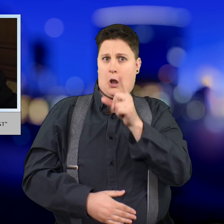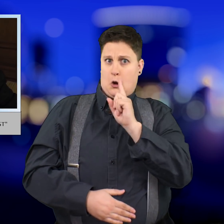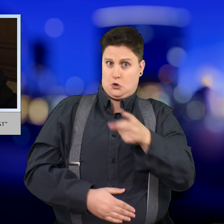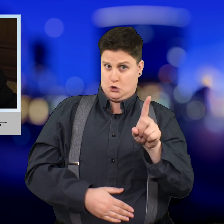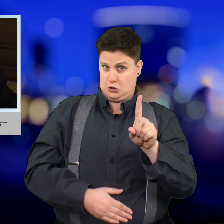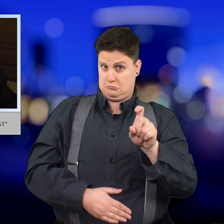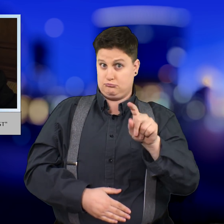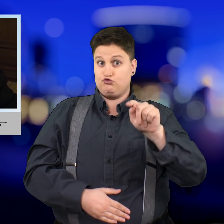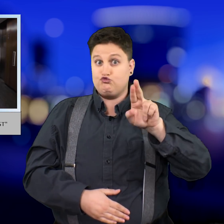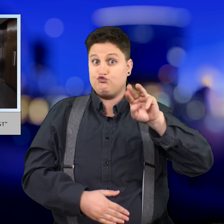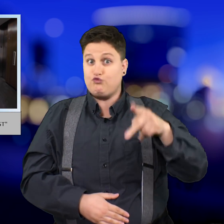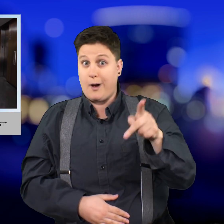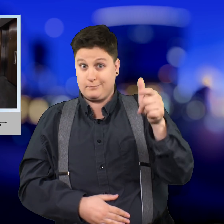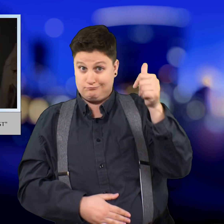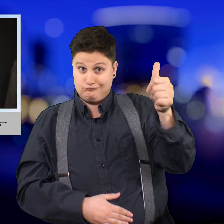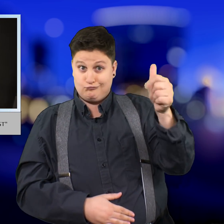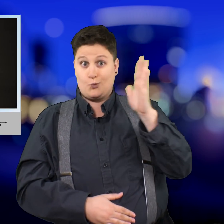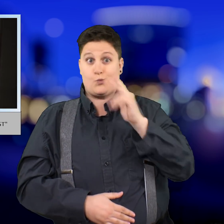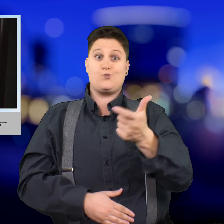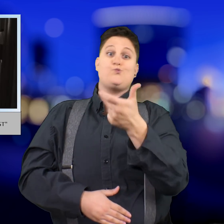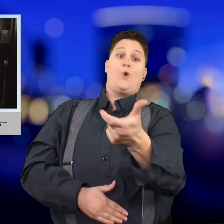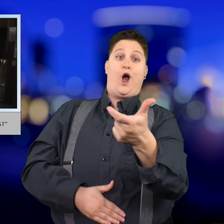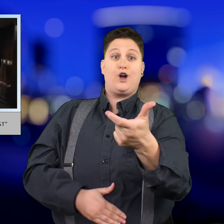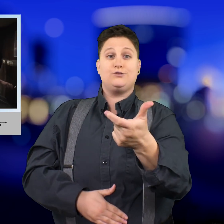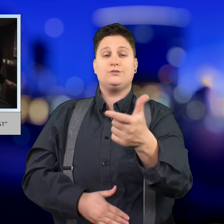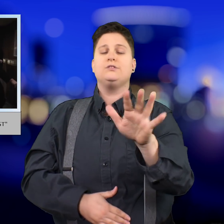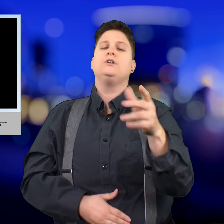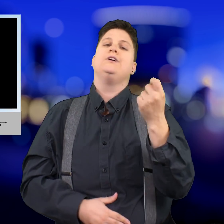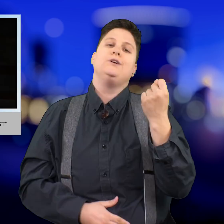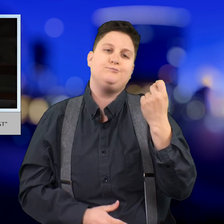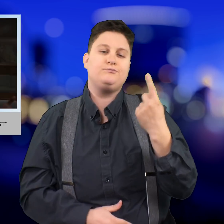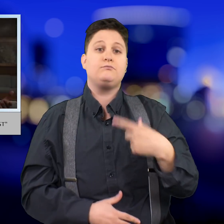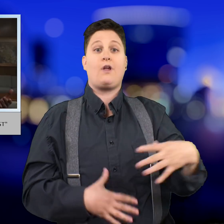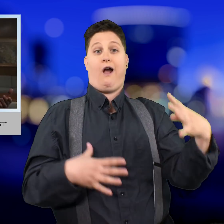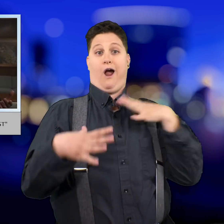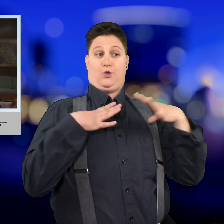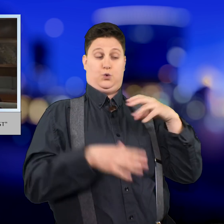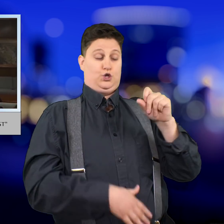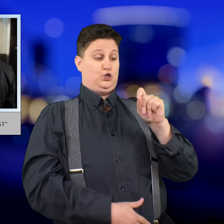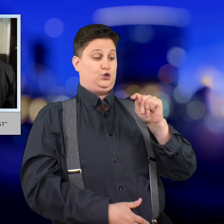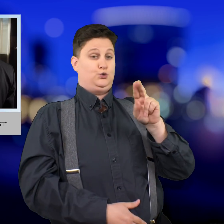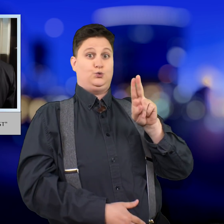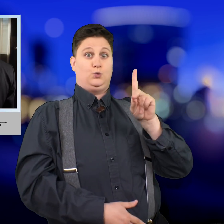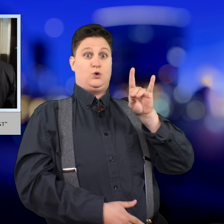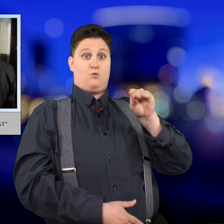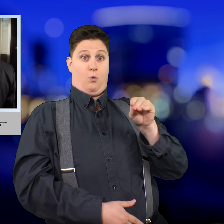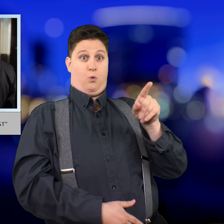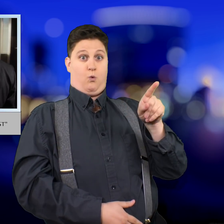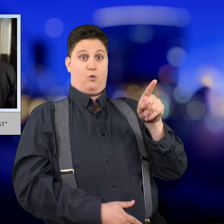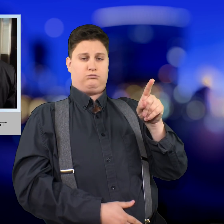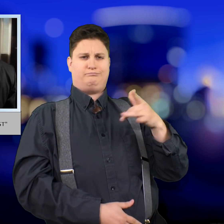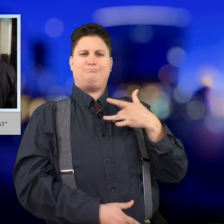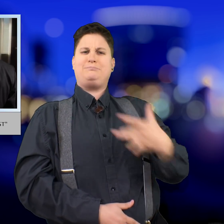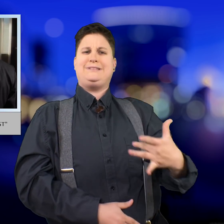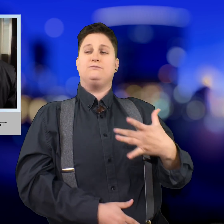It's unclear if Trump himself will view the film, but Hollywood studios traditionally